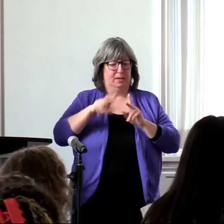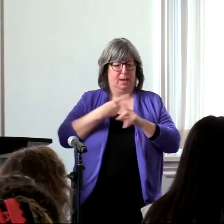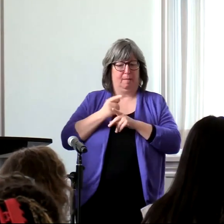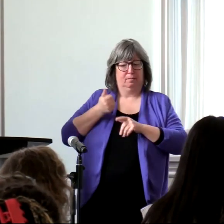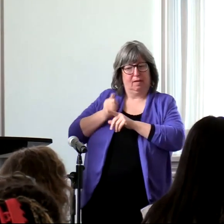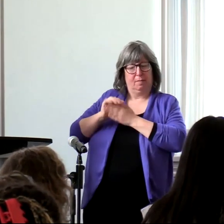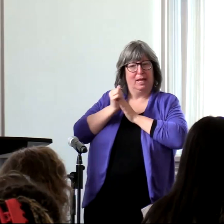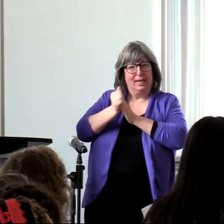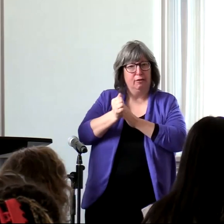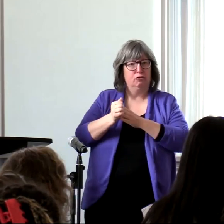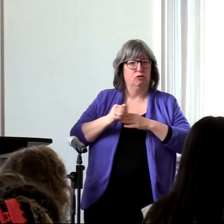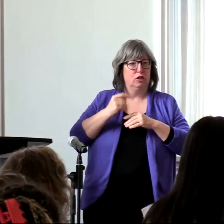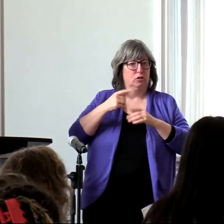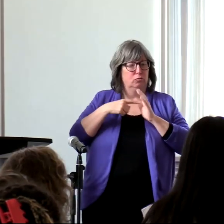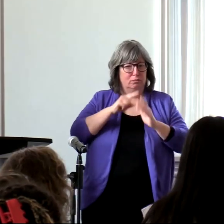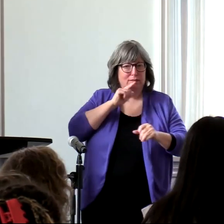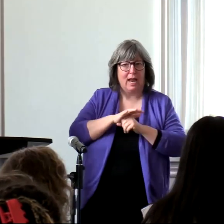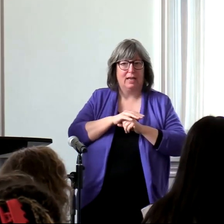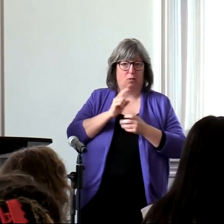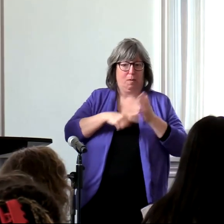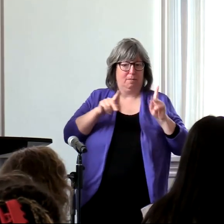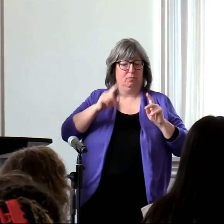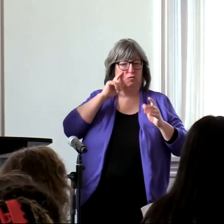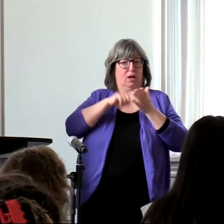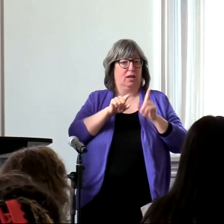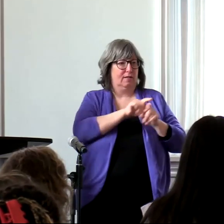and dedication the Hourglass Awards recognize.